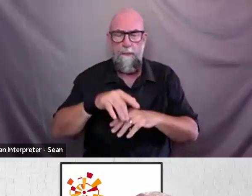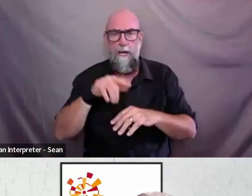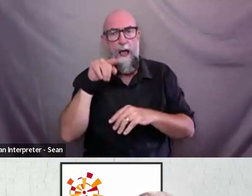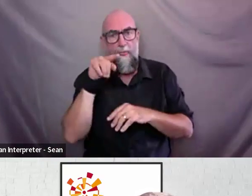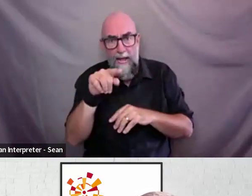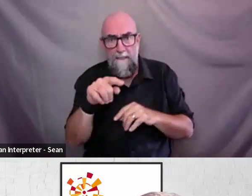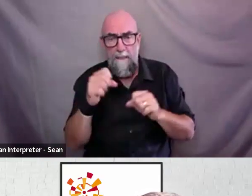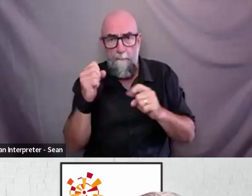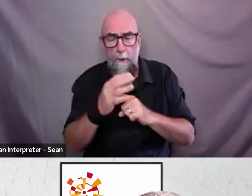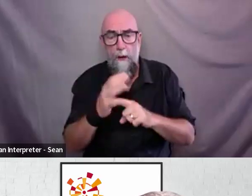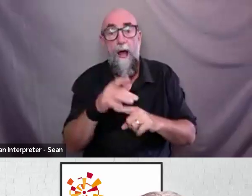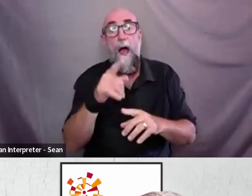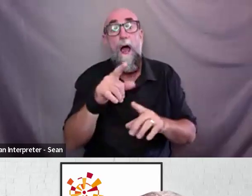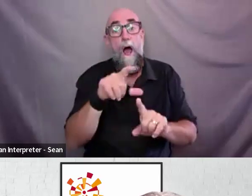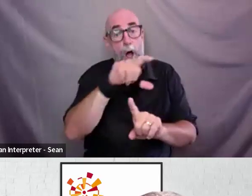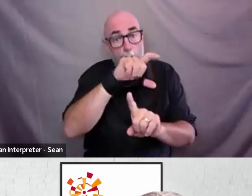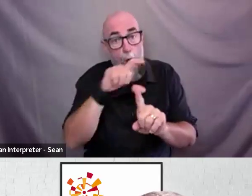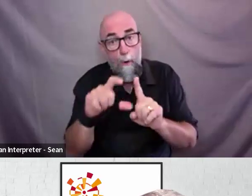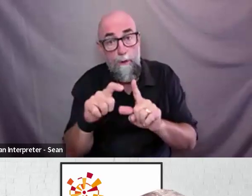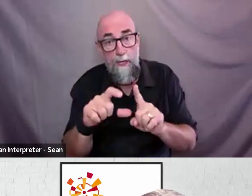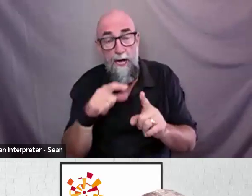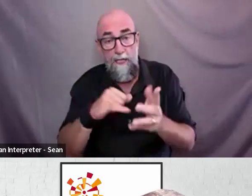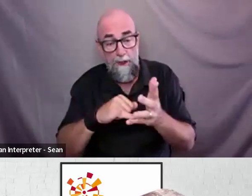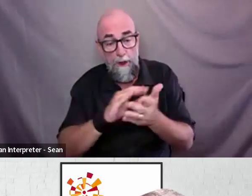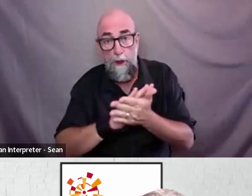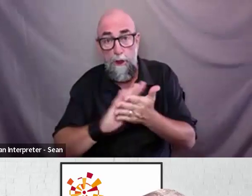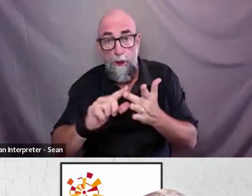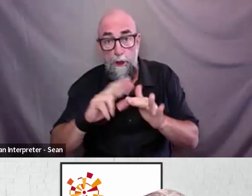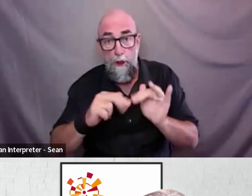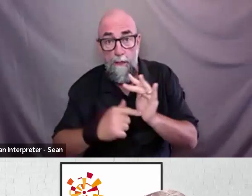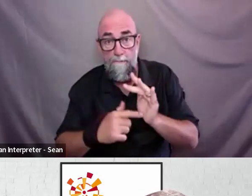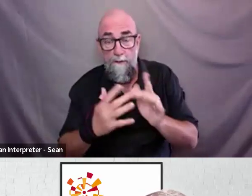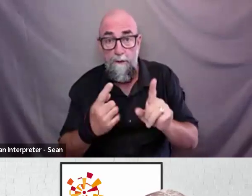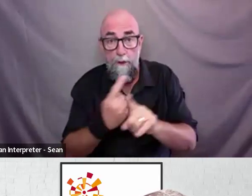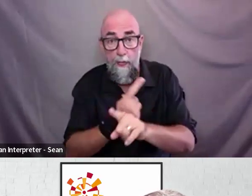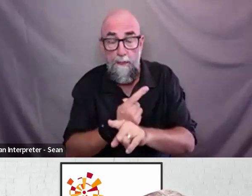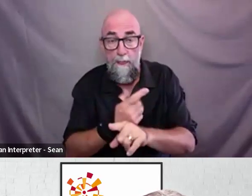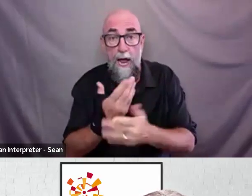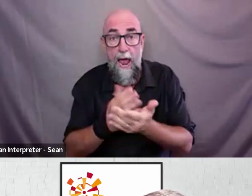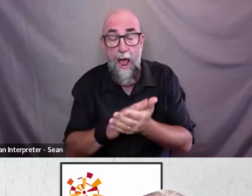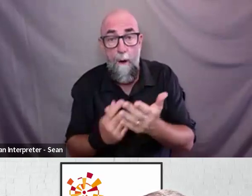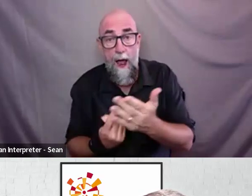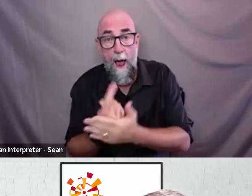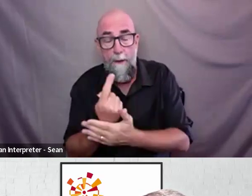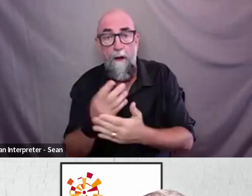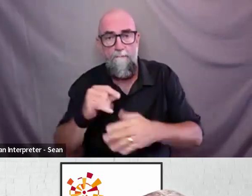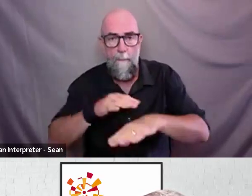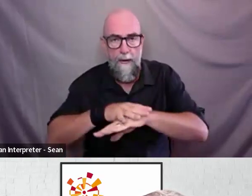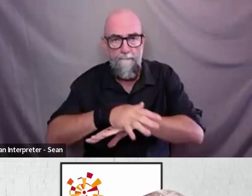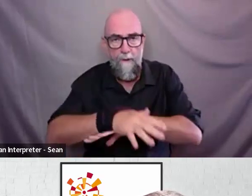slowly, it happens through conversations, it happens through leadership and happens for a number of ways and the role of the board